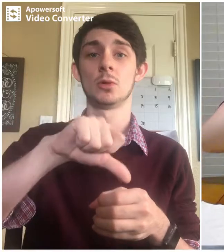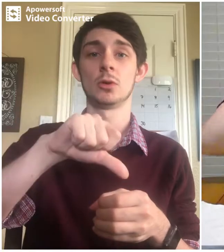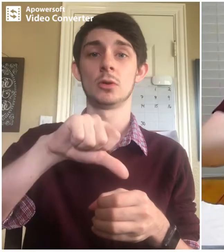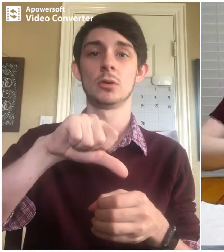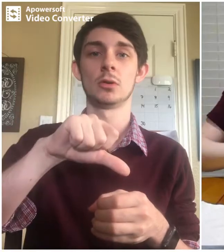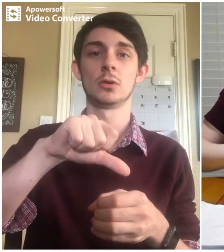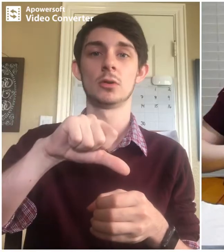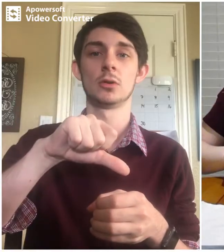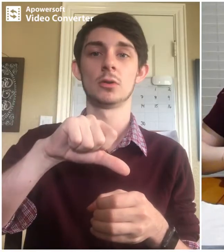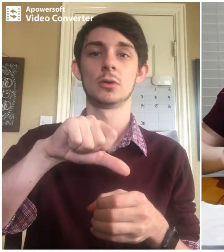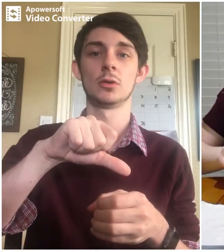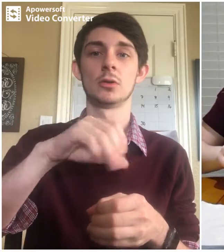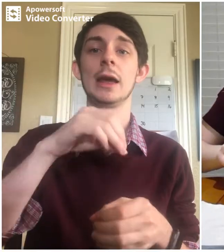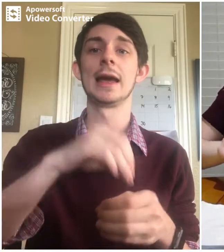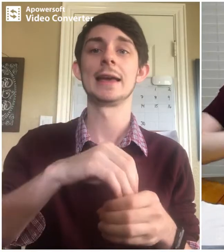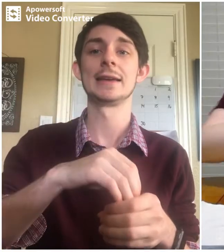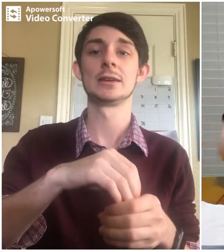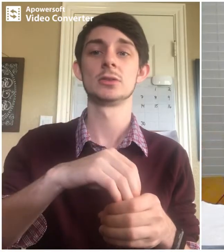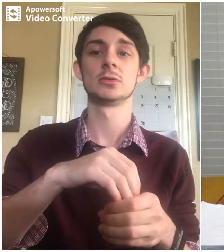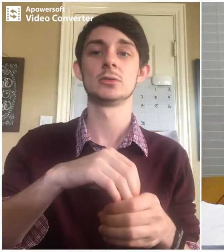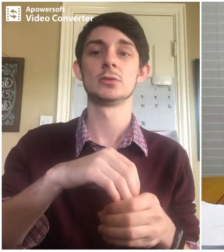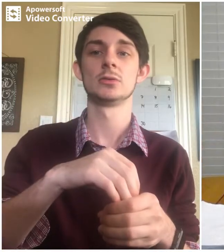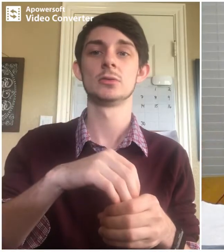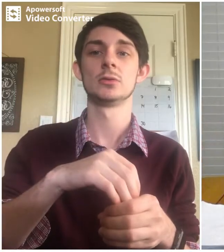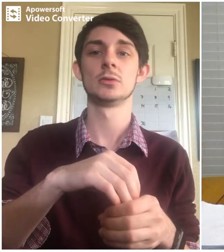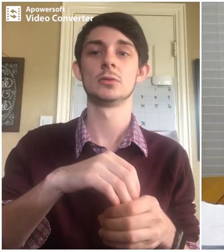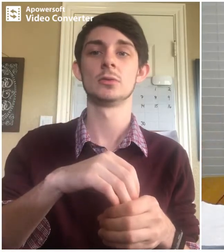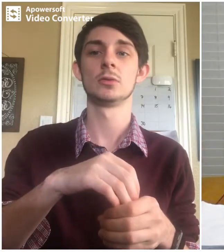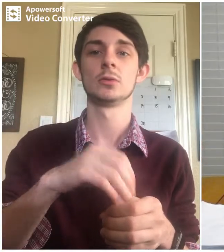into the "oil and water" bottle. Probably should have unscrewed this but we're doing it now.